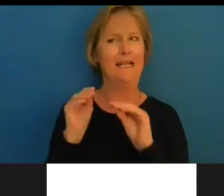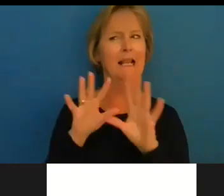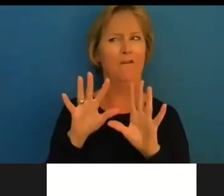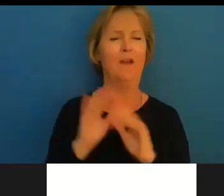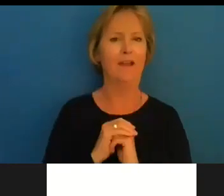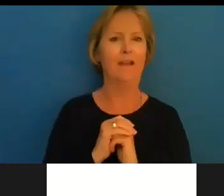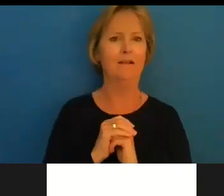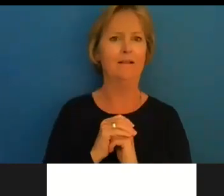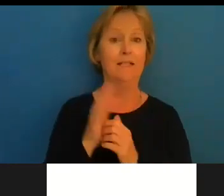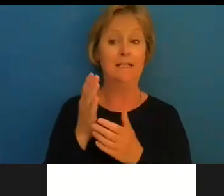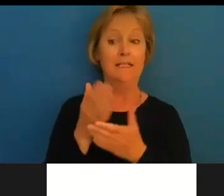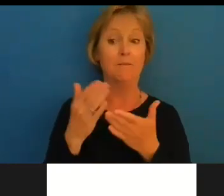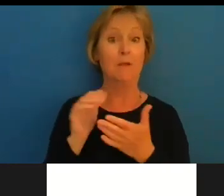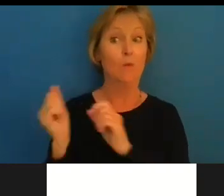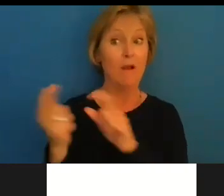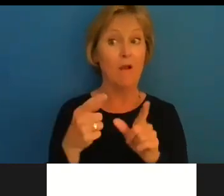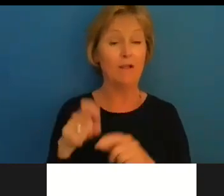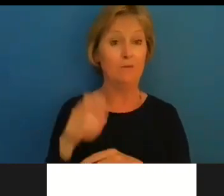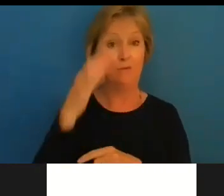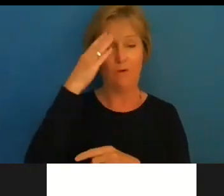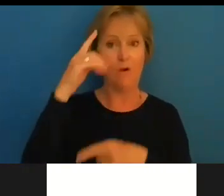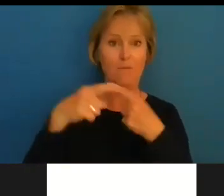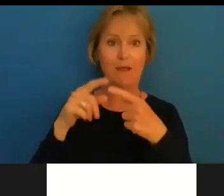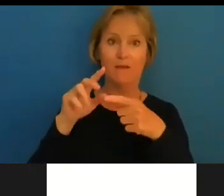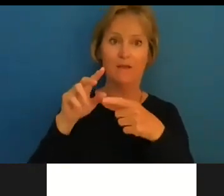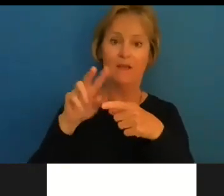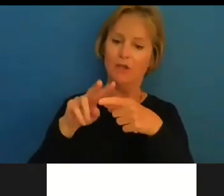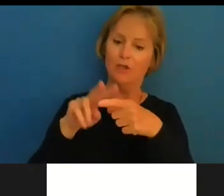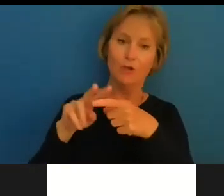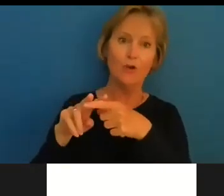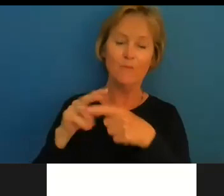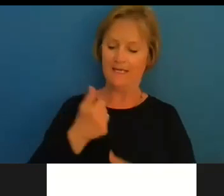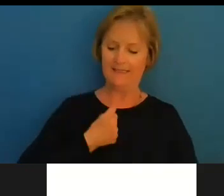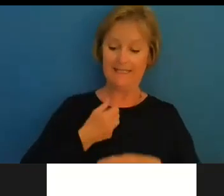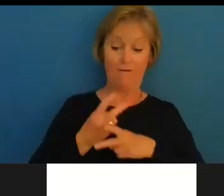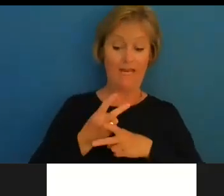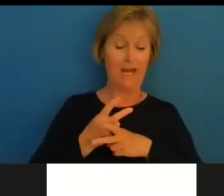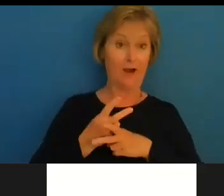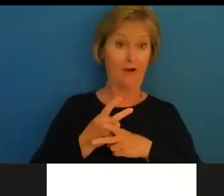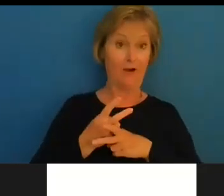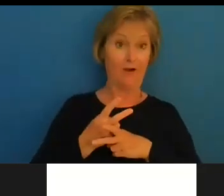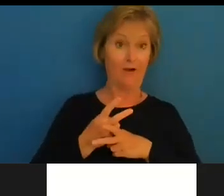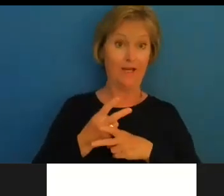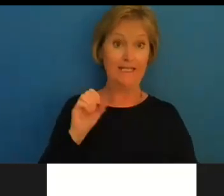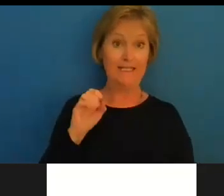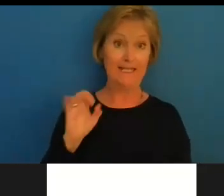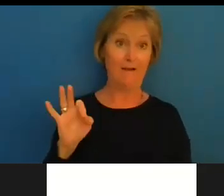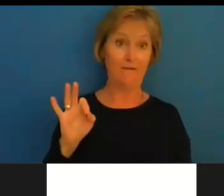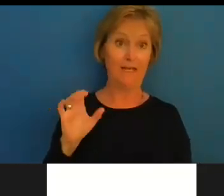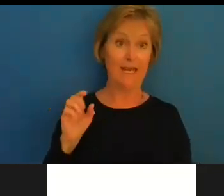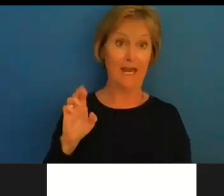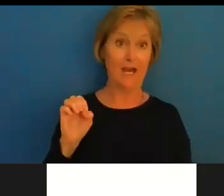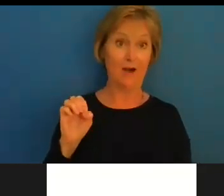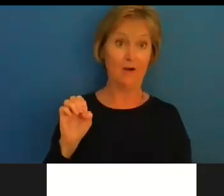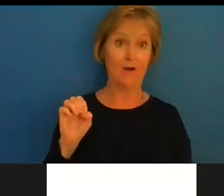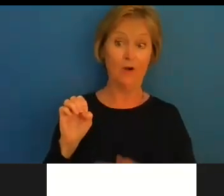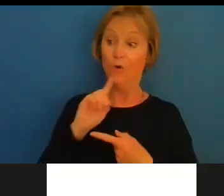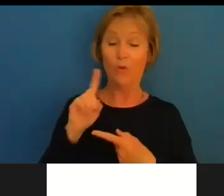Something we need to know about the terminology, self-care, the definition came